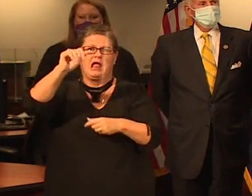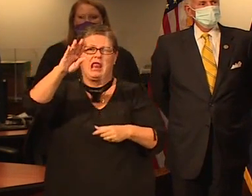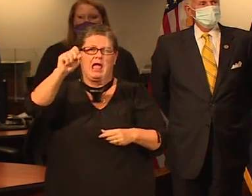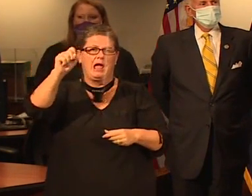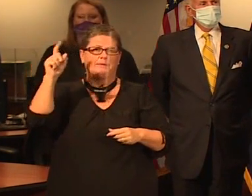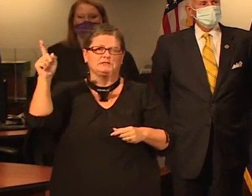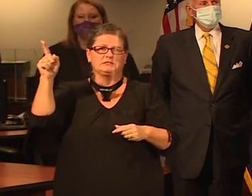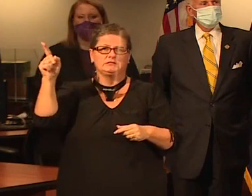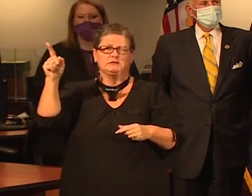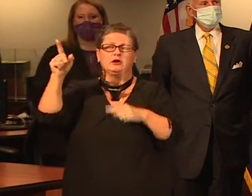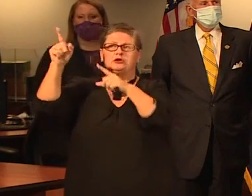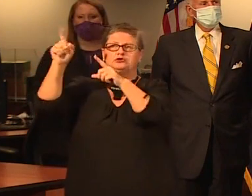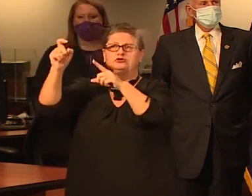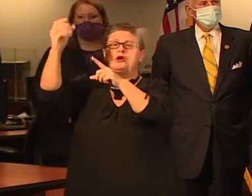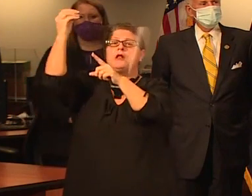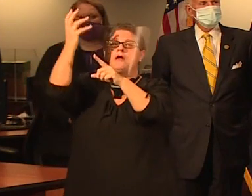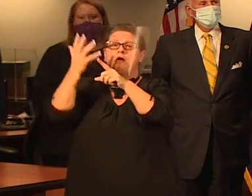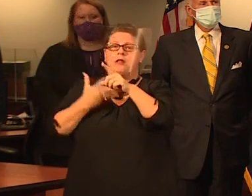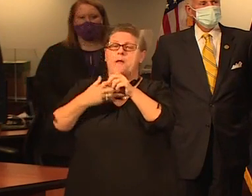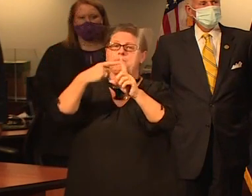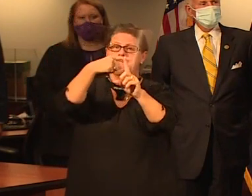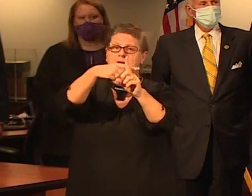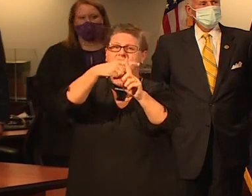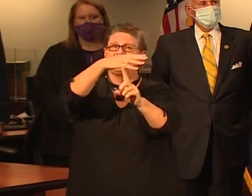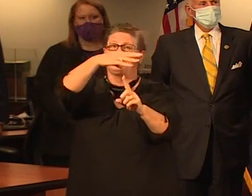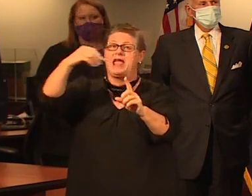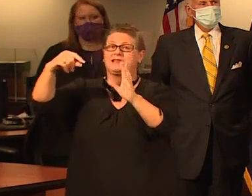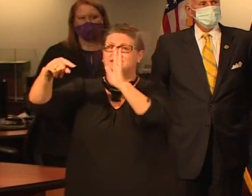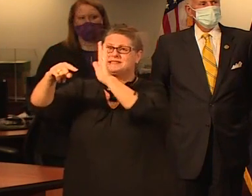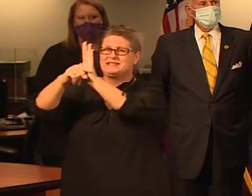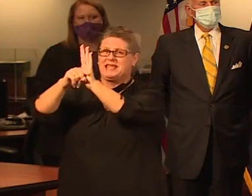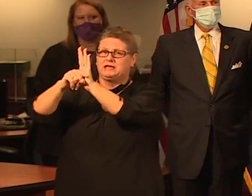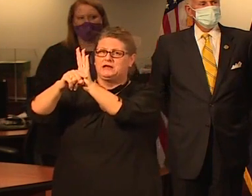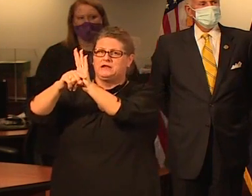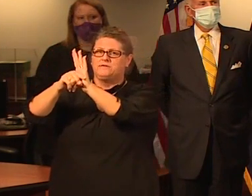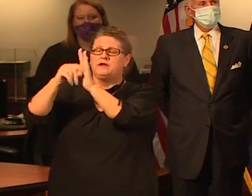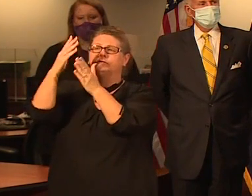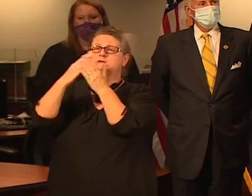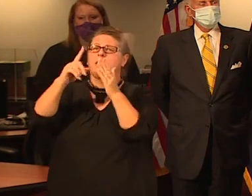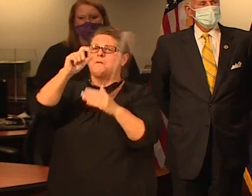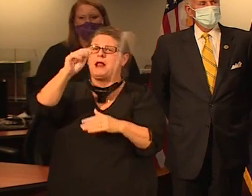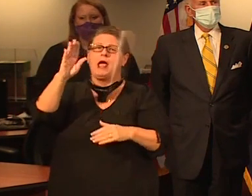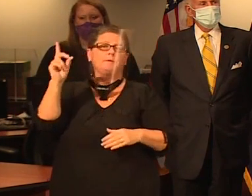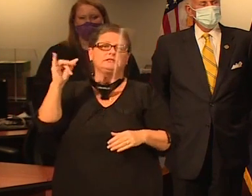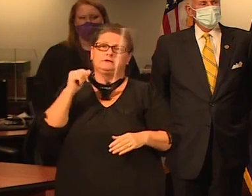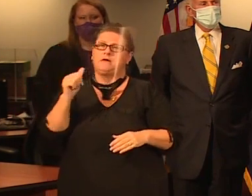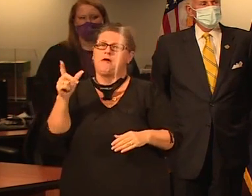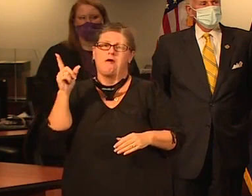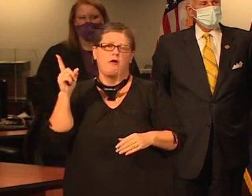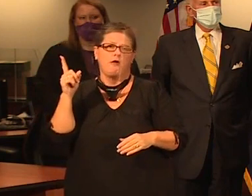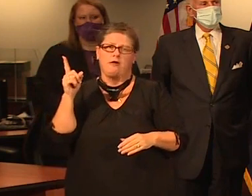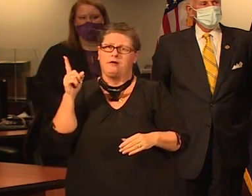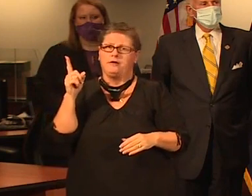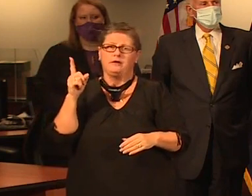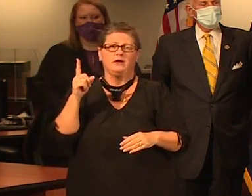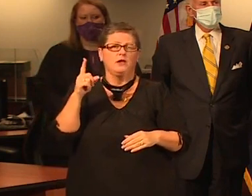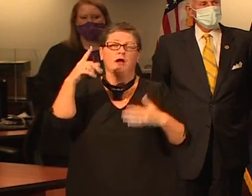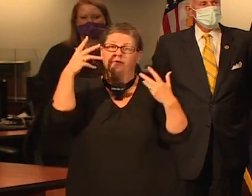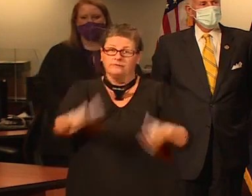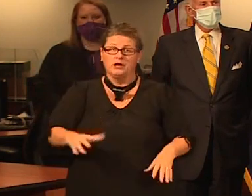I BELIEVE THERE WAS REPORT DUE MISYUN HE WERE STANDING BY MANY LABS AS THEY SHOW BE REPORTING BOTH POSITIVE AND NEGATIVE RESULTS TO US.